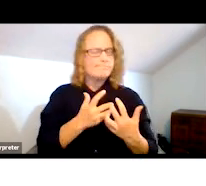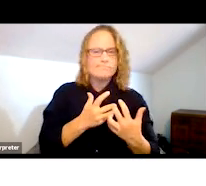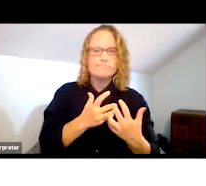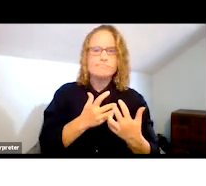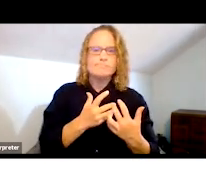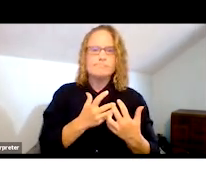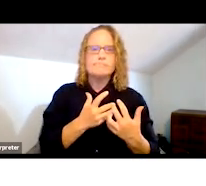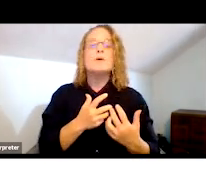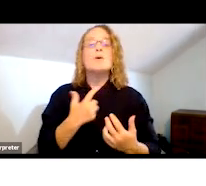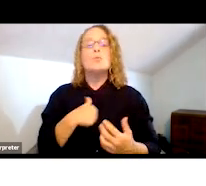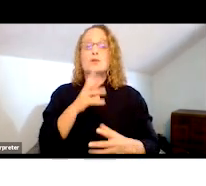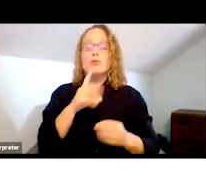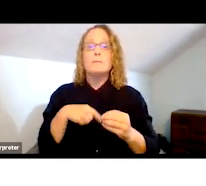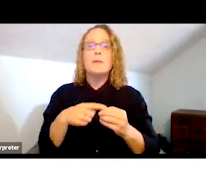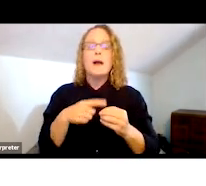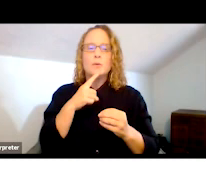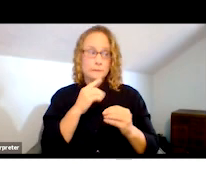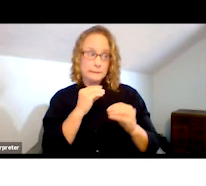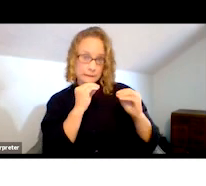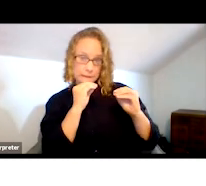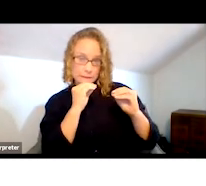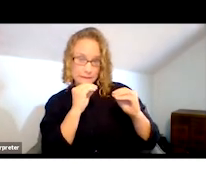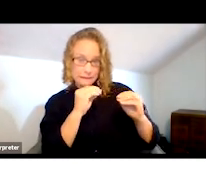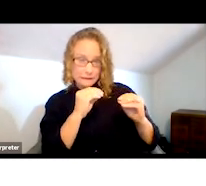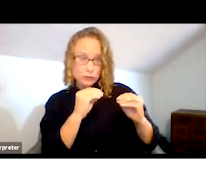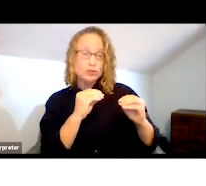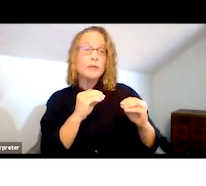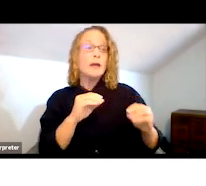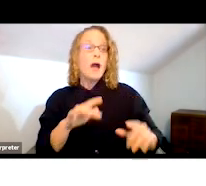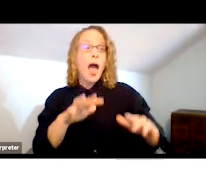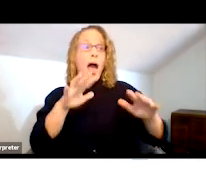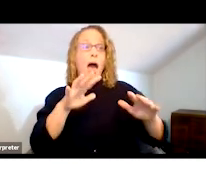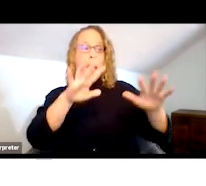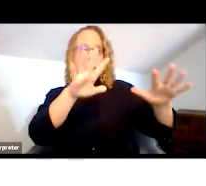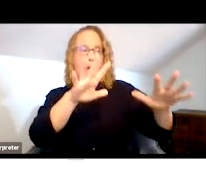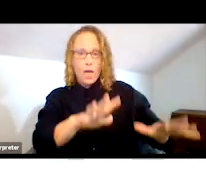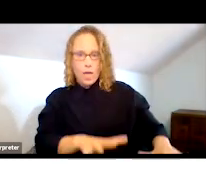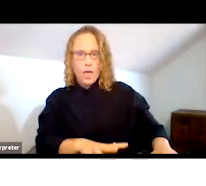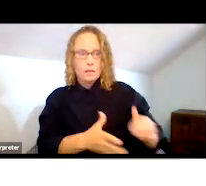And so, we wanna make sure that we are looking at all of the different types of safety